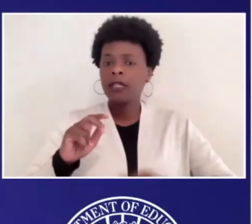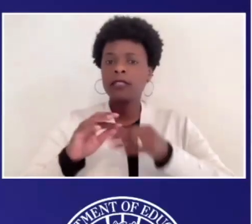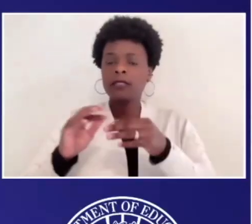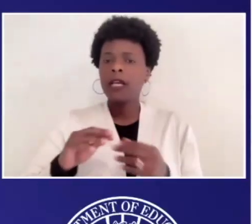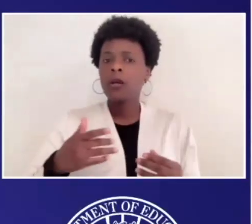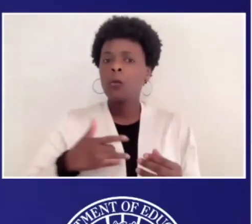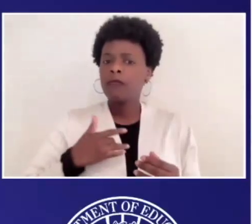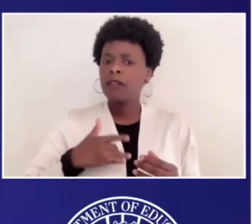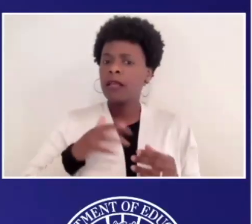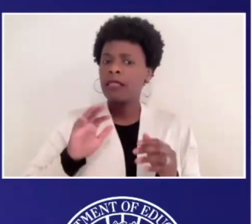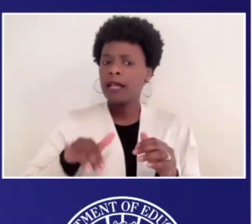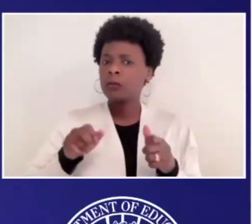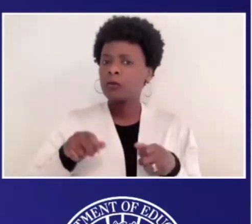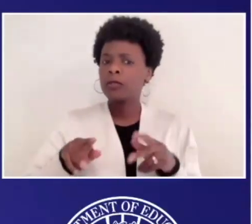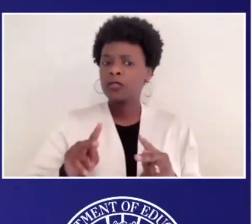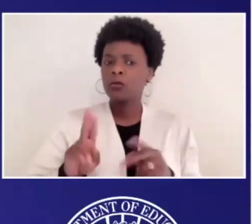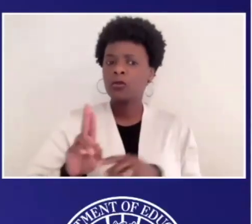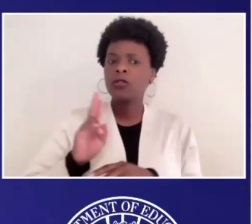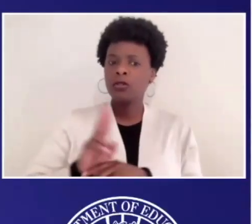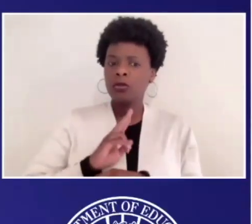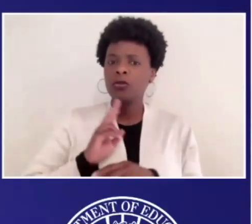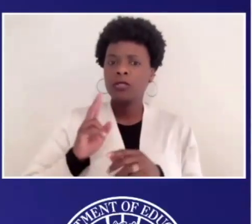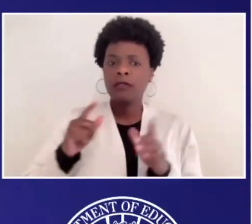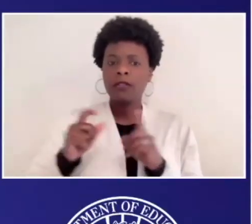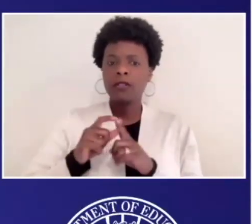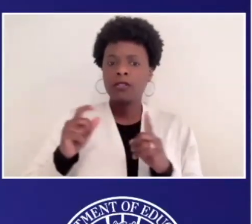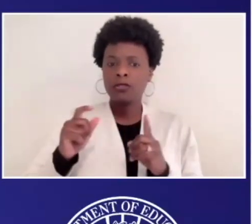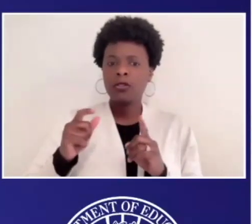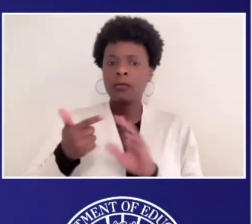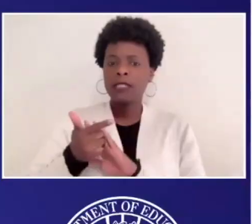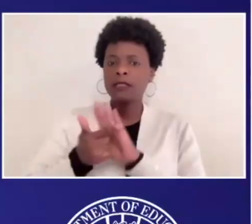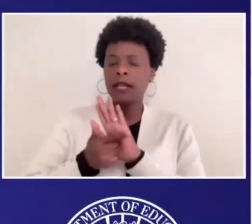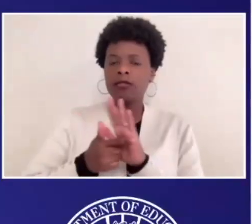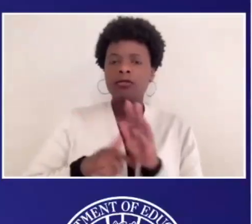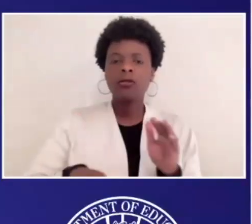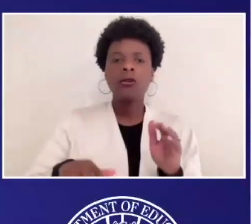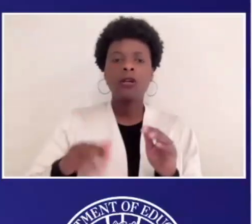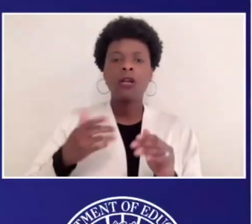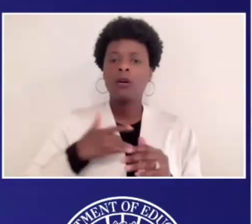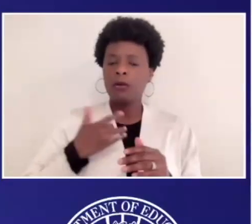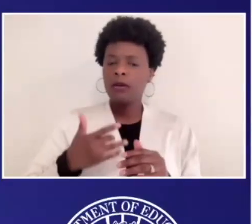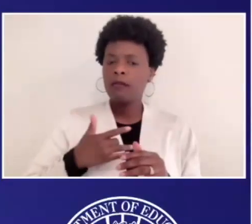construction of the parallel term statute. Yeah, the language within 455. We think that that is a read that is